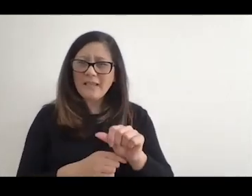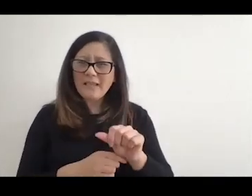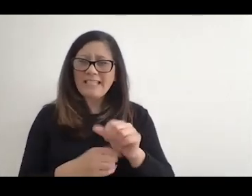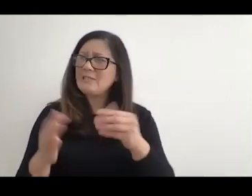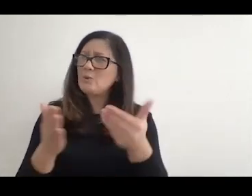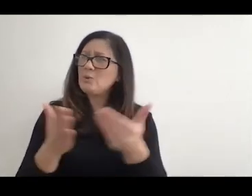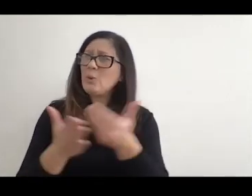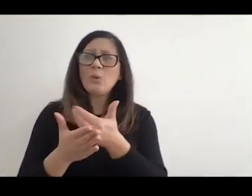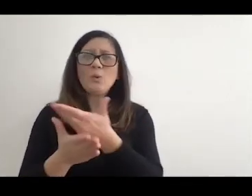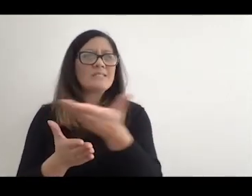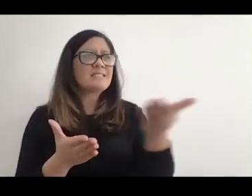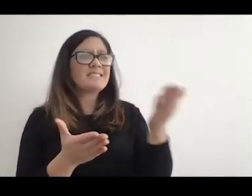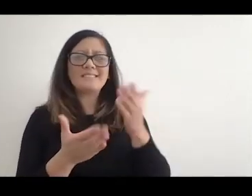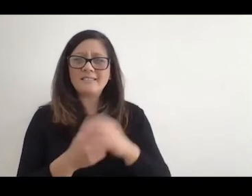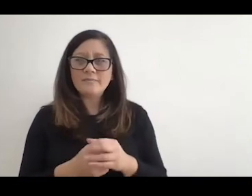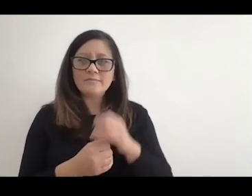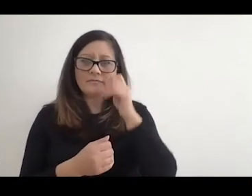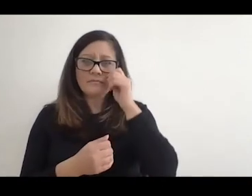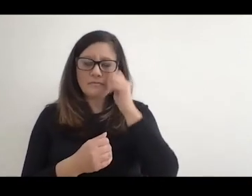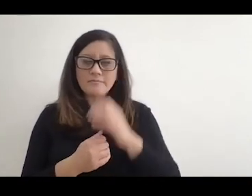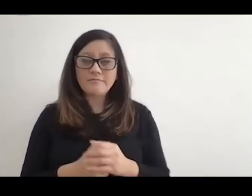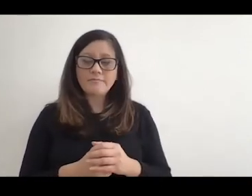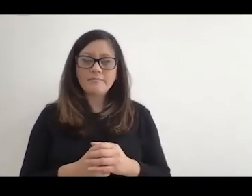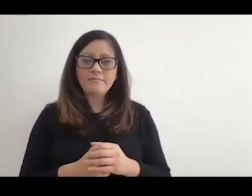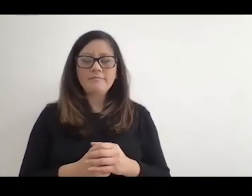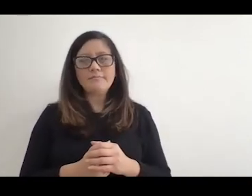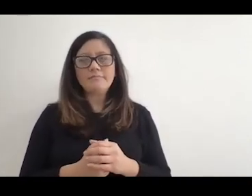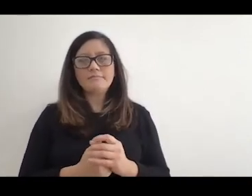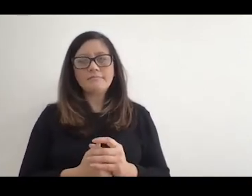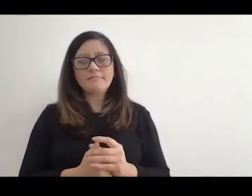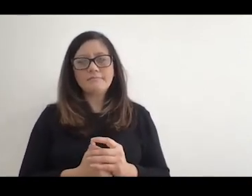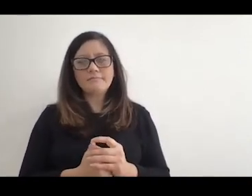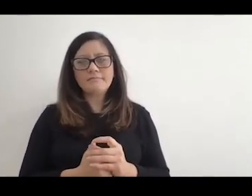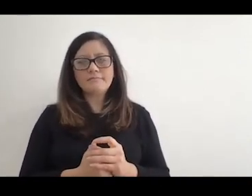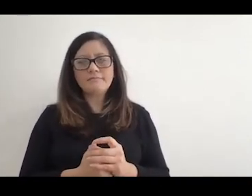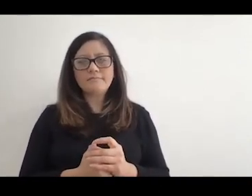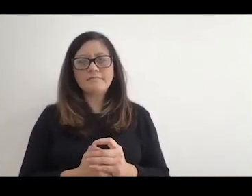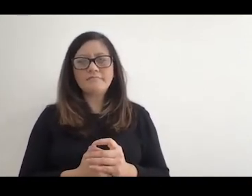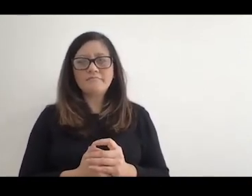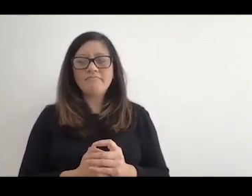if someone asks me, you know if you think in terms of the. Marketing curve we're still